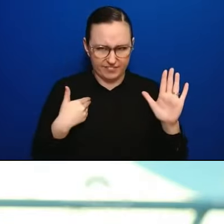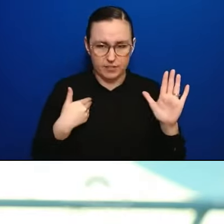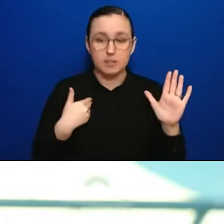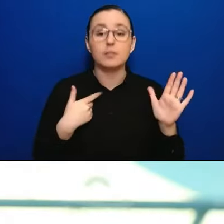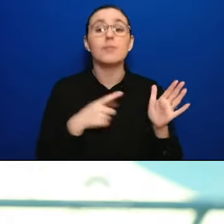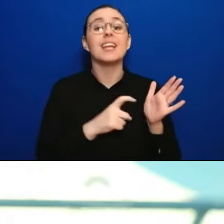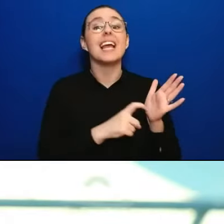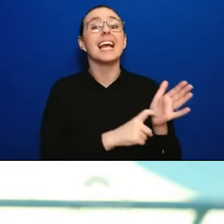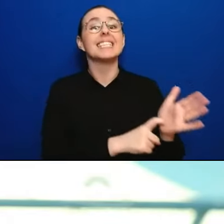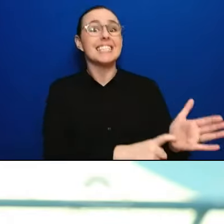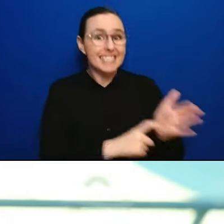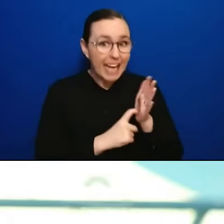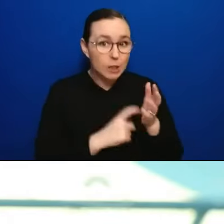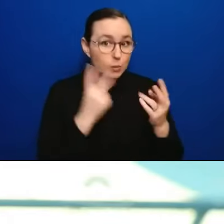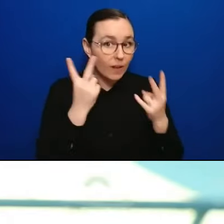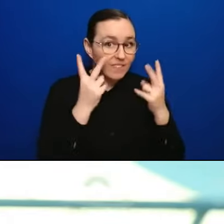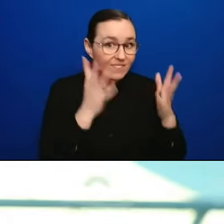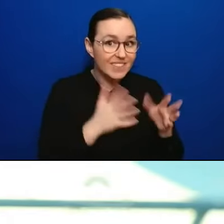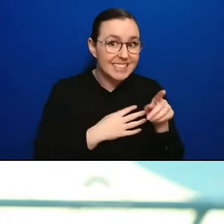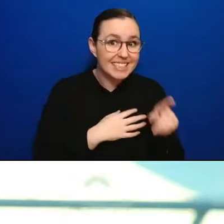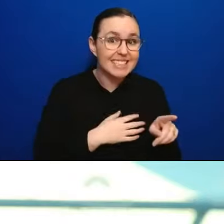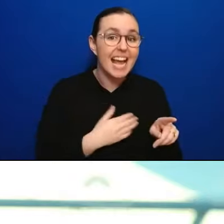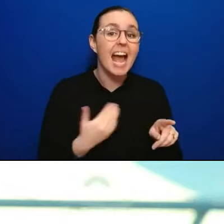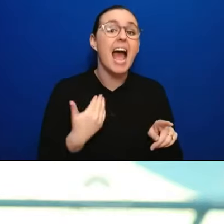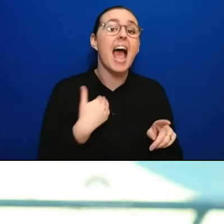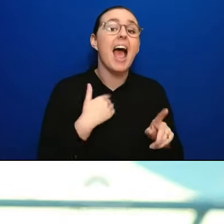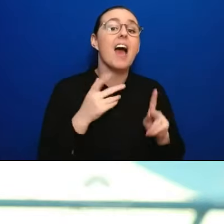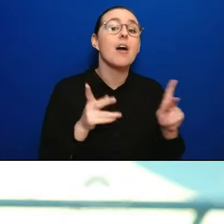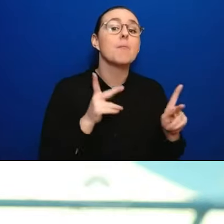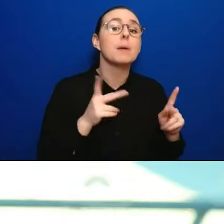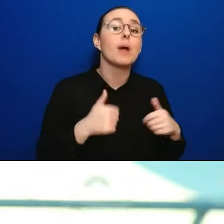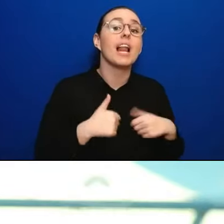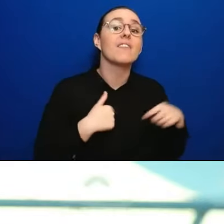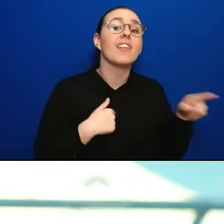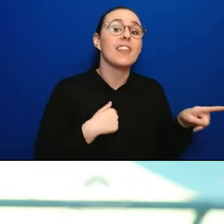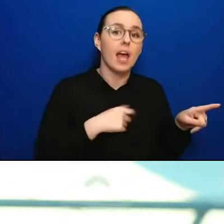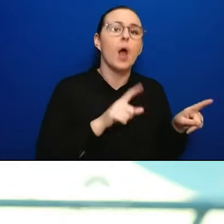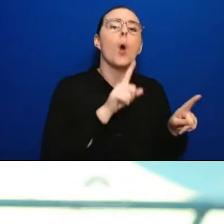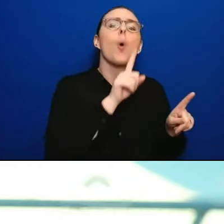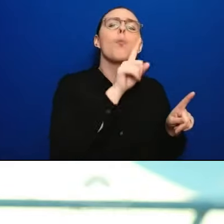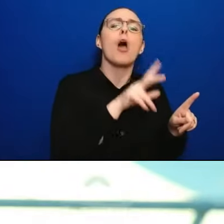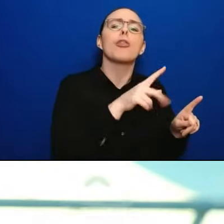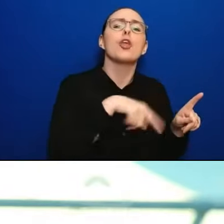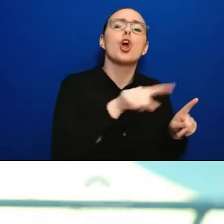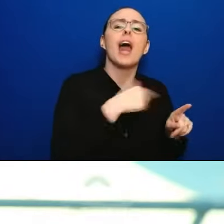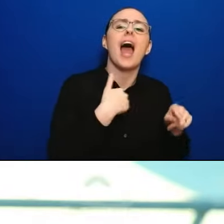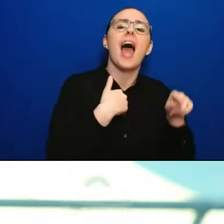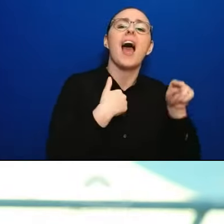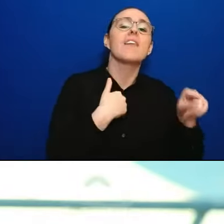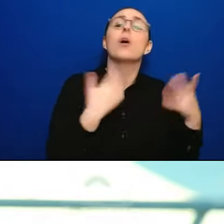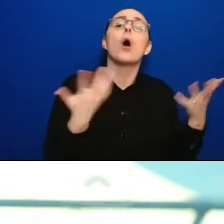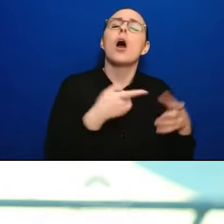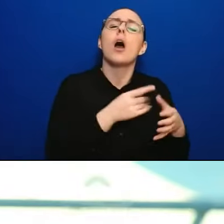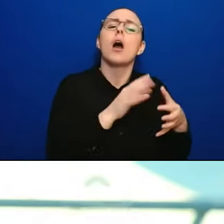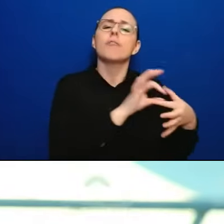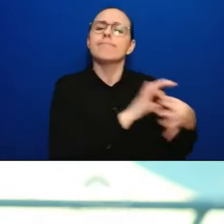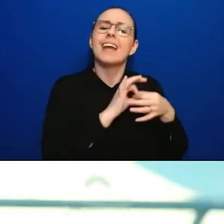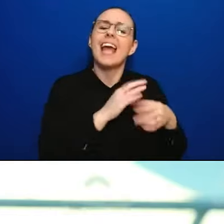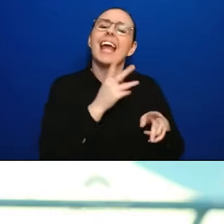absolutely what it means so we have a process in place already and as we have mentioned about a third of seniors and residents of long-term care